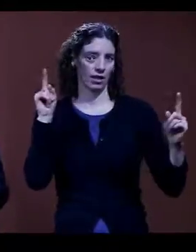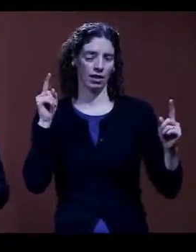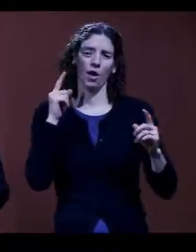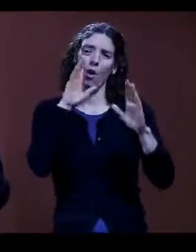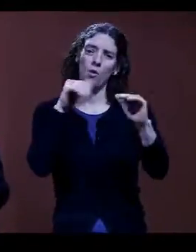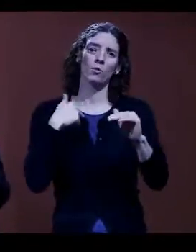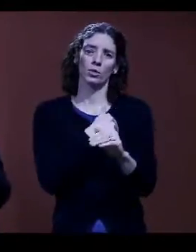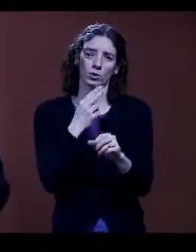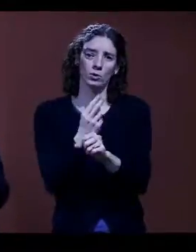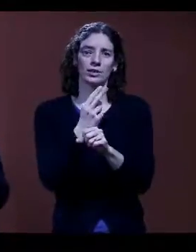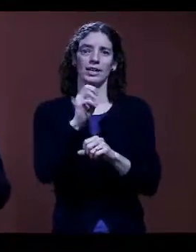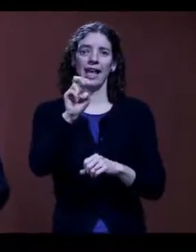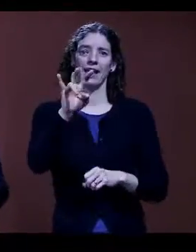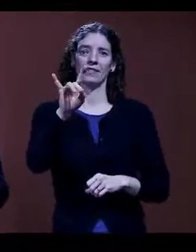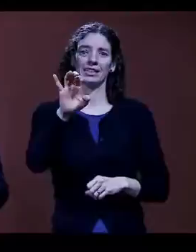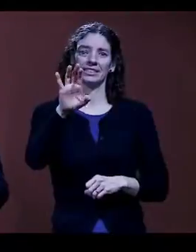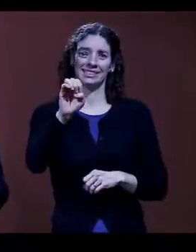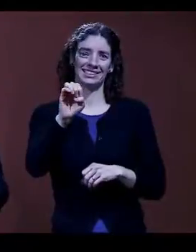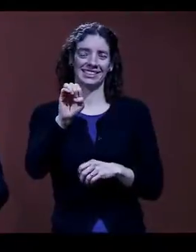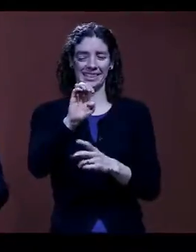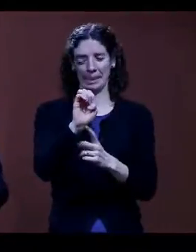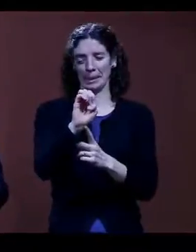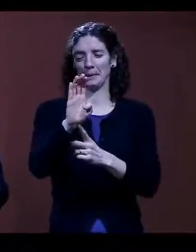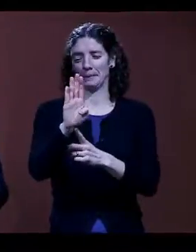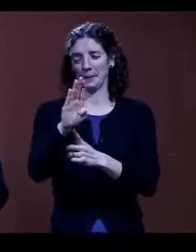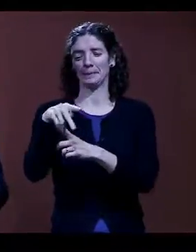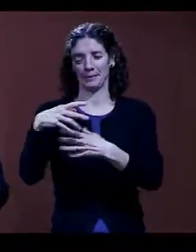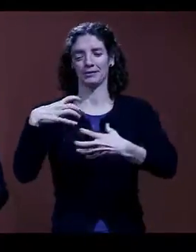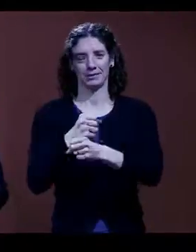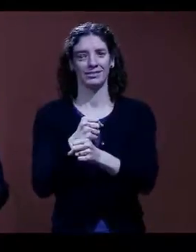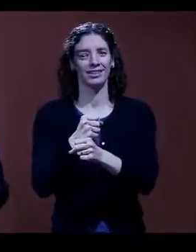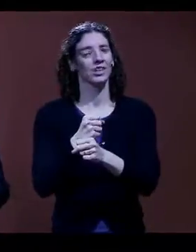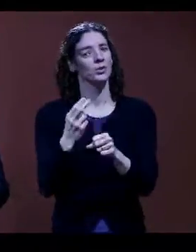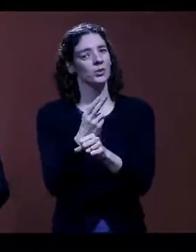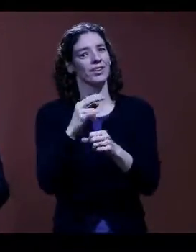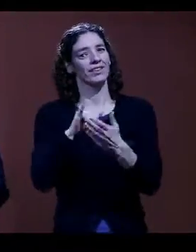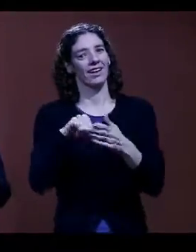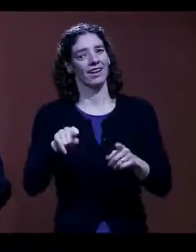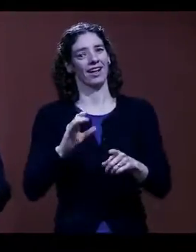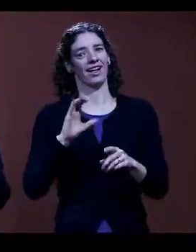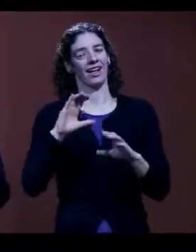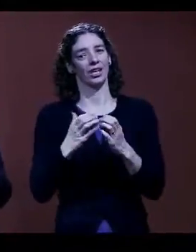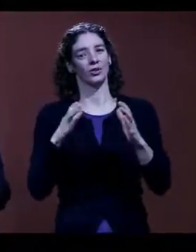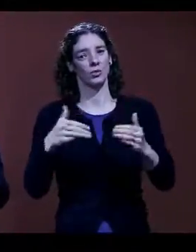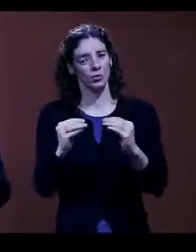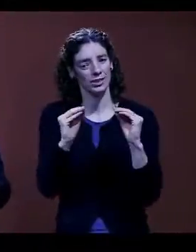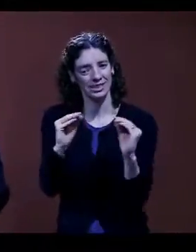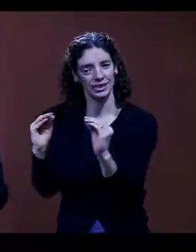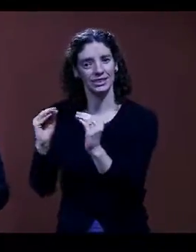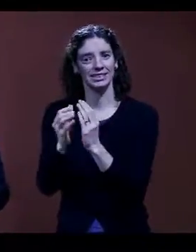in our classroom to teach those transition skills to youth with disabilities. Those are the kind of target interventions